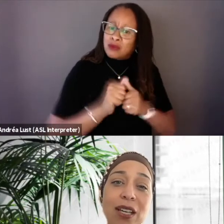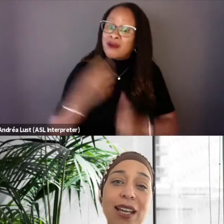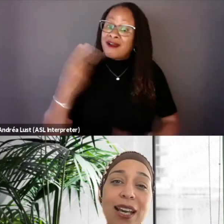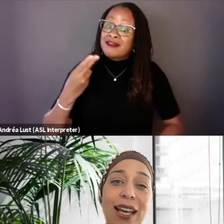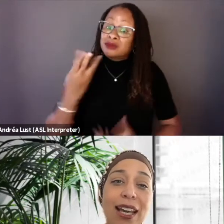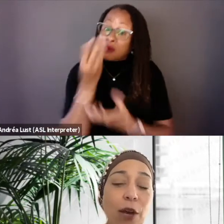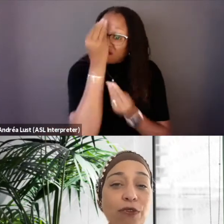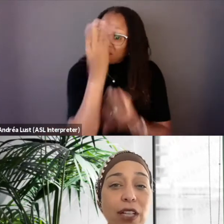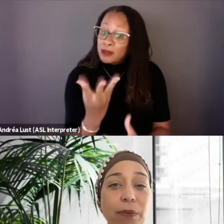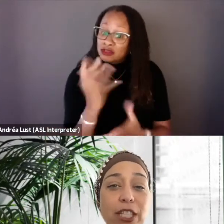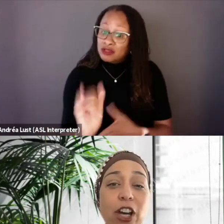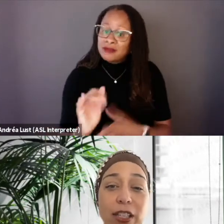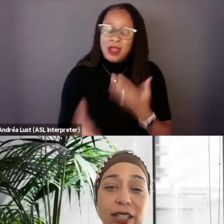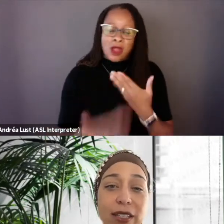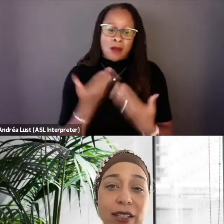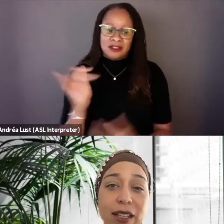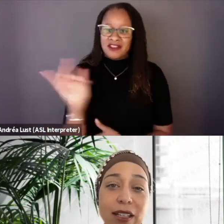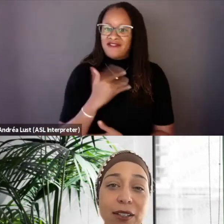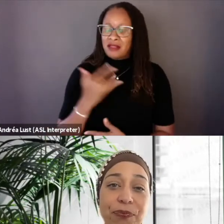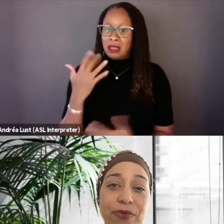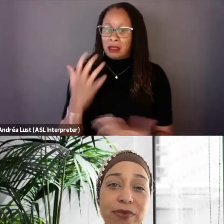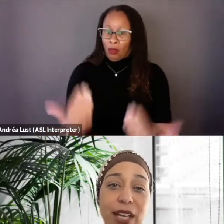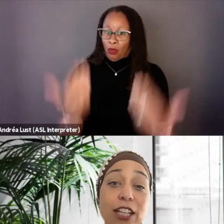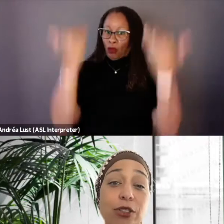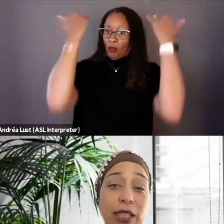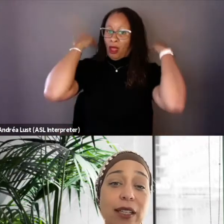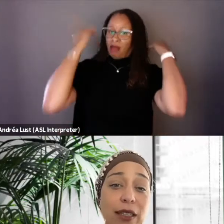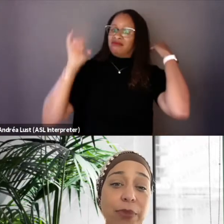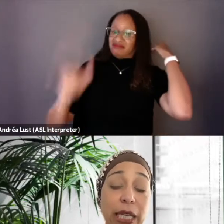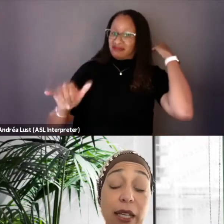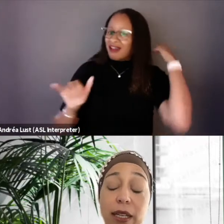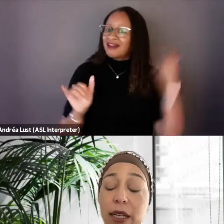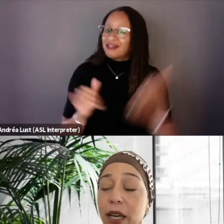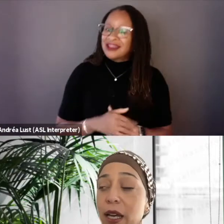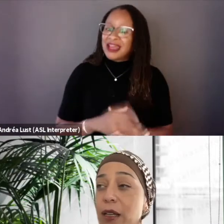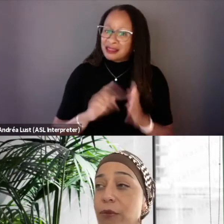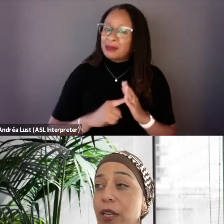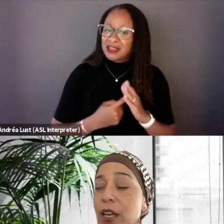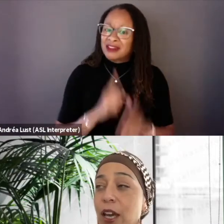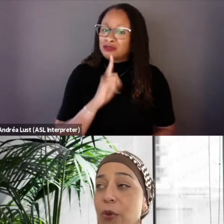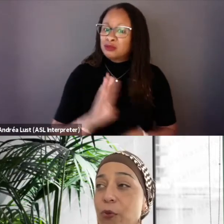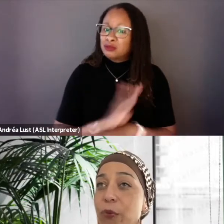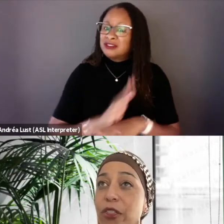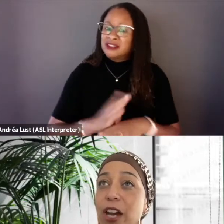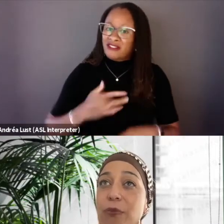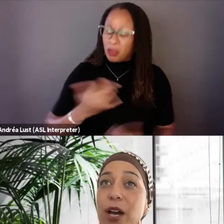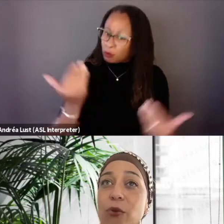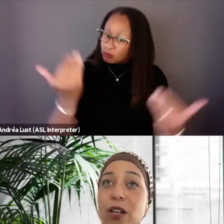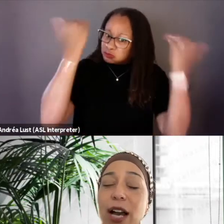It almost felt a bit daunting actually, at the beginning. But when we thought about